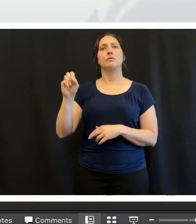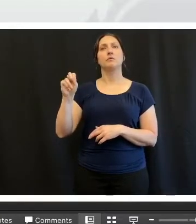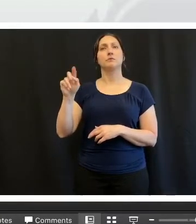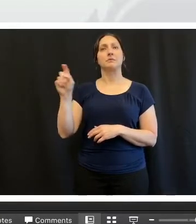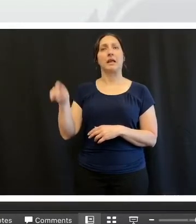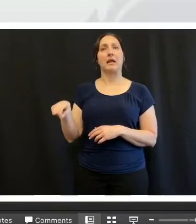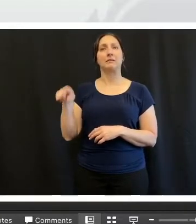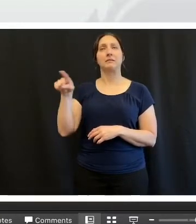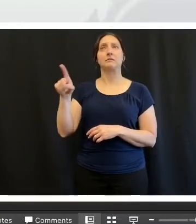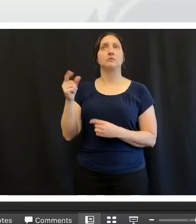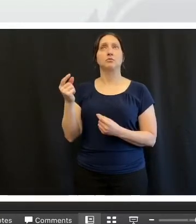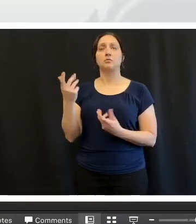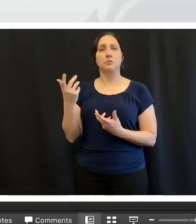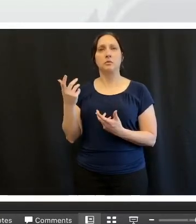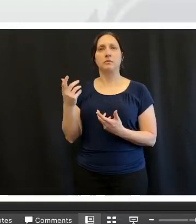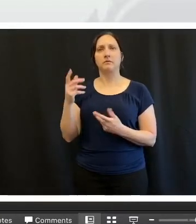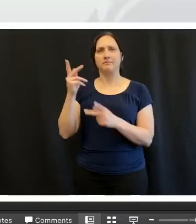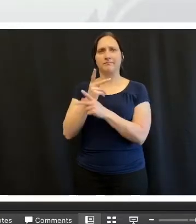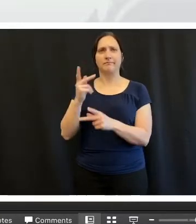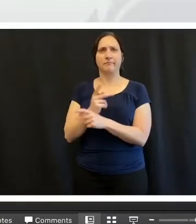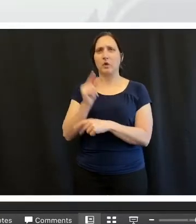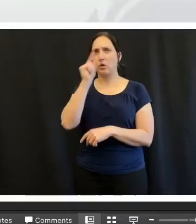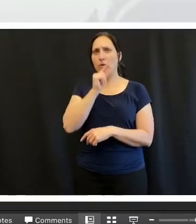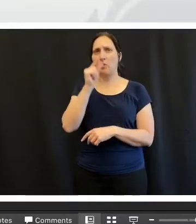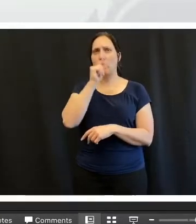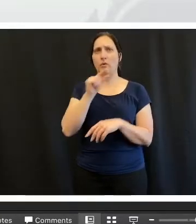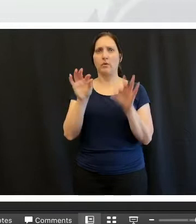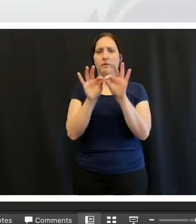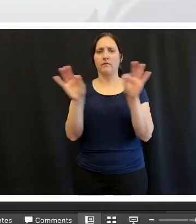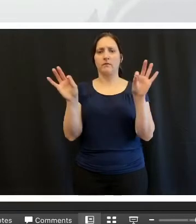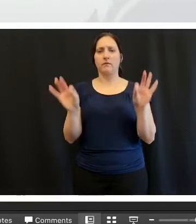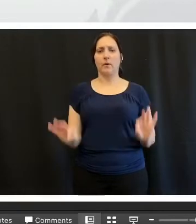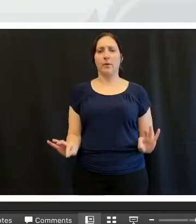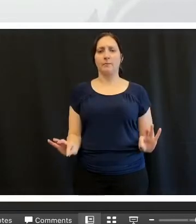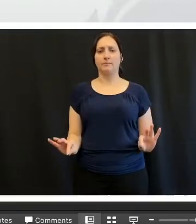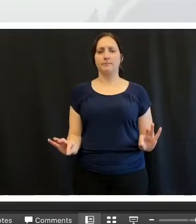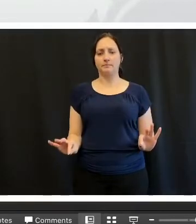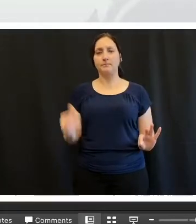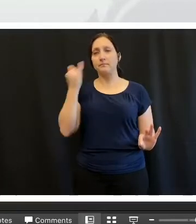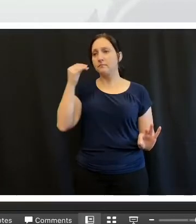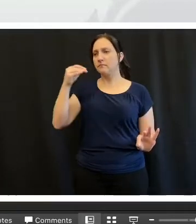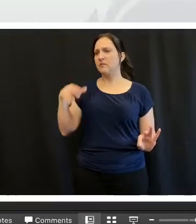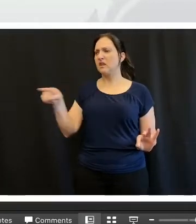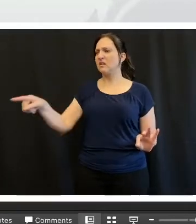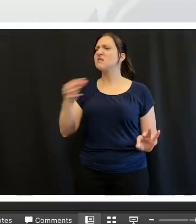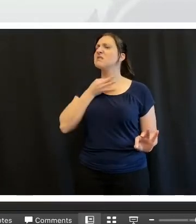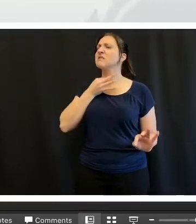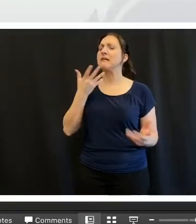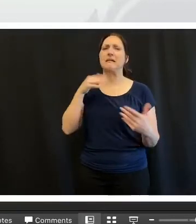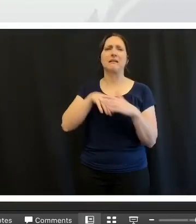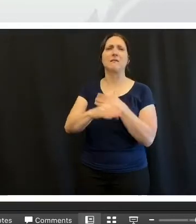put together a Google form so if students need to ask about access to food or school supplies